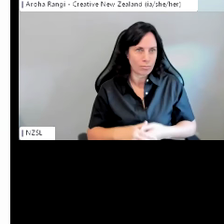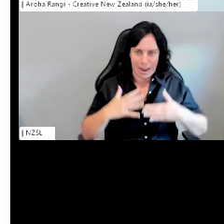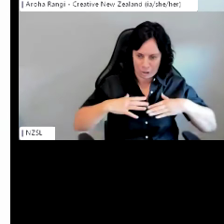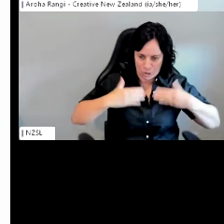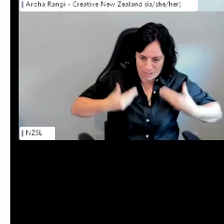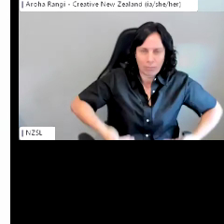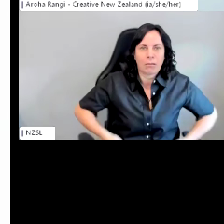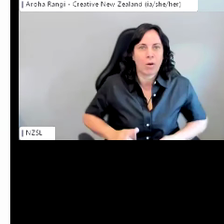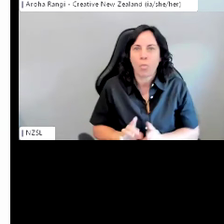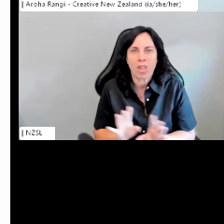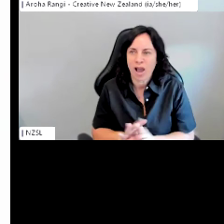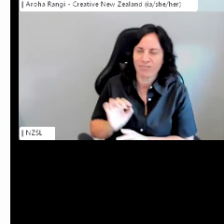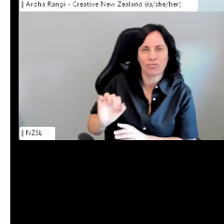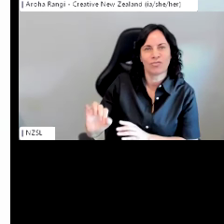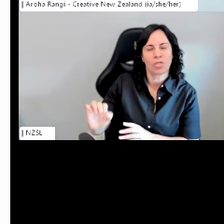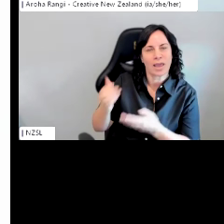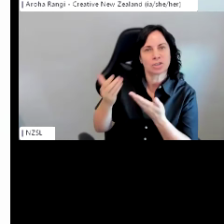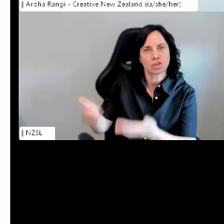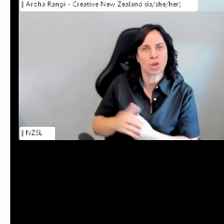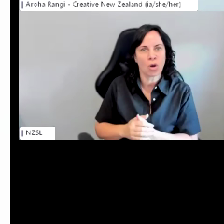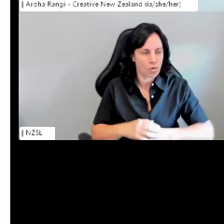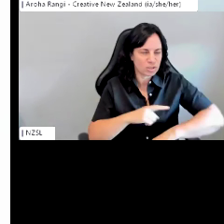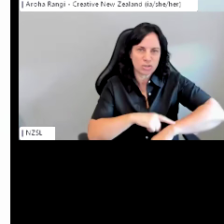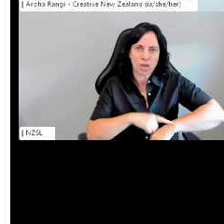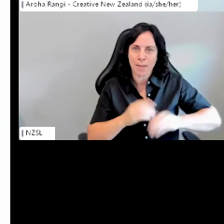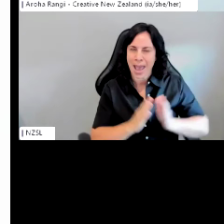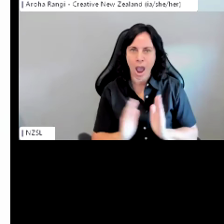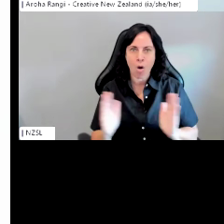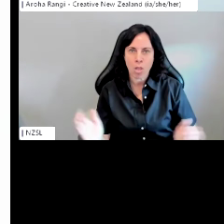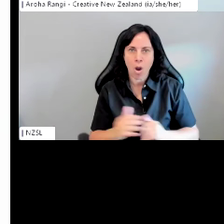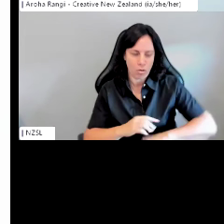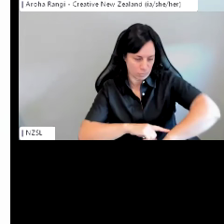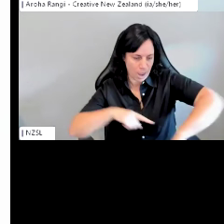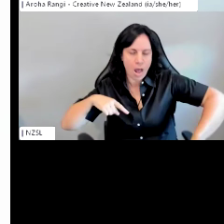um and how long will it be? People think that classical music is going to be about 5 hours long.